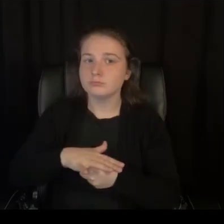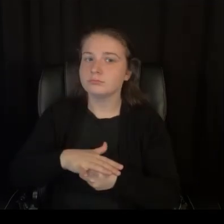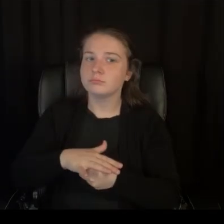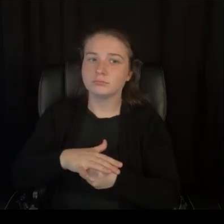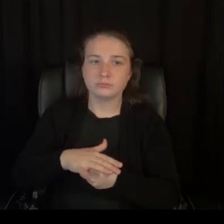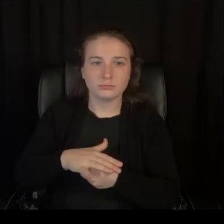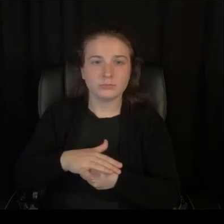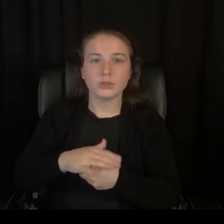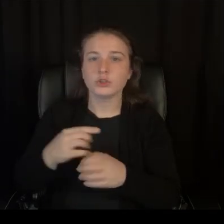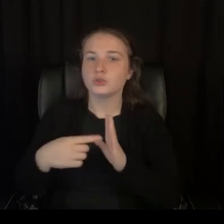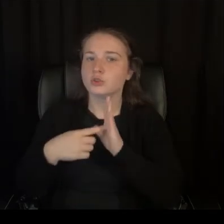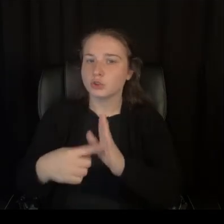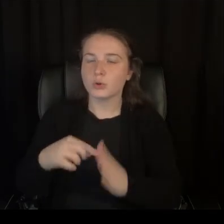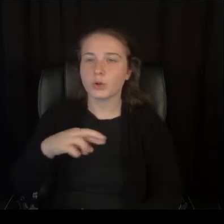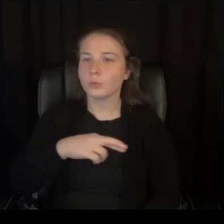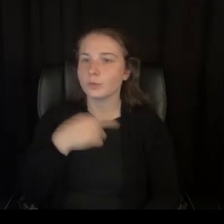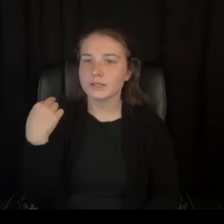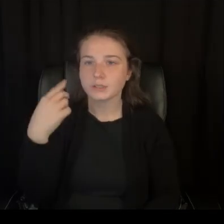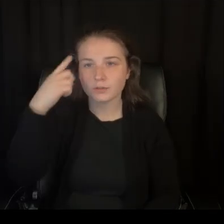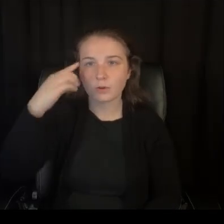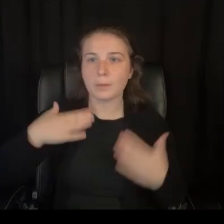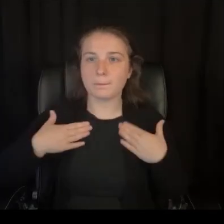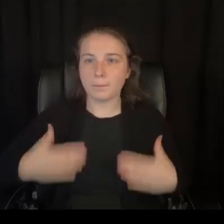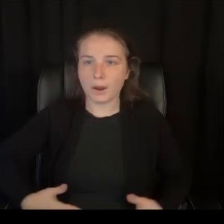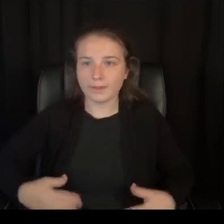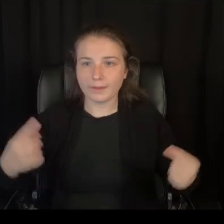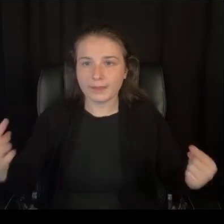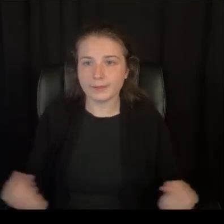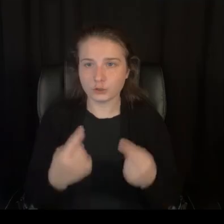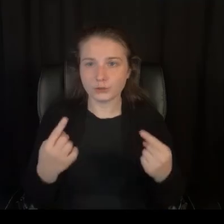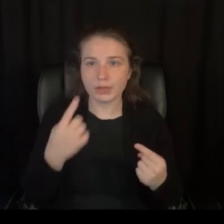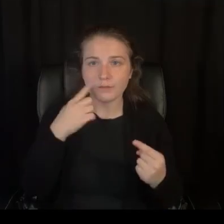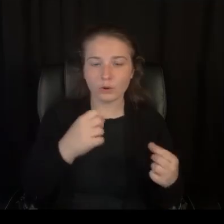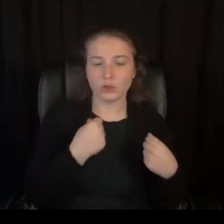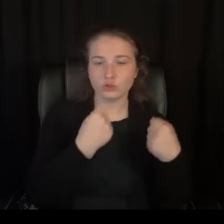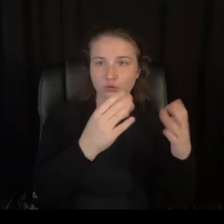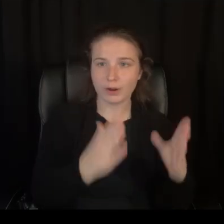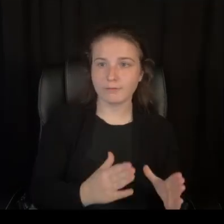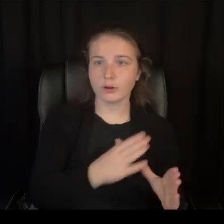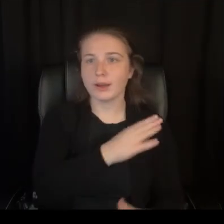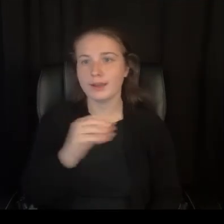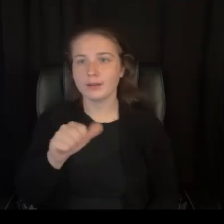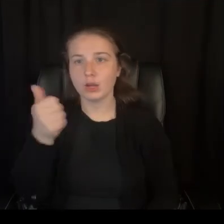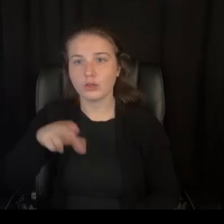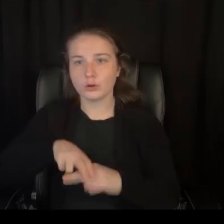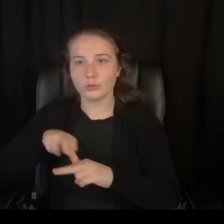serious risk of bodily injury to the driver and other passengers of the bus.